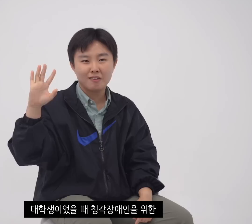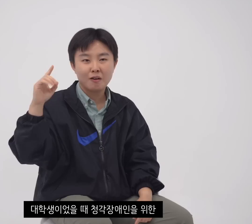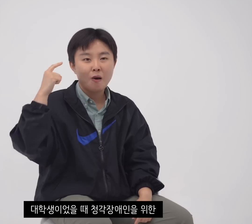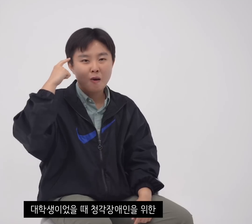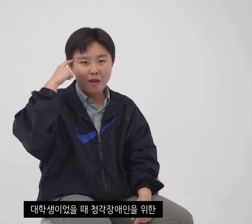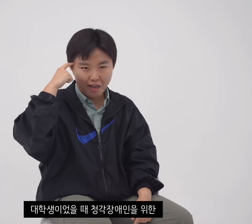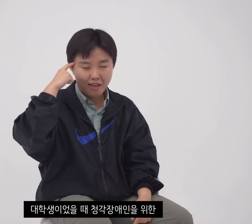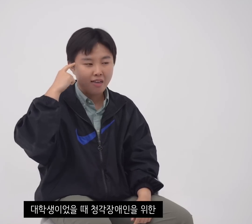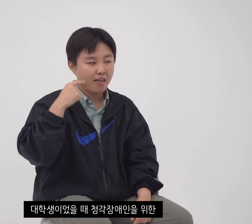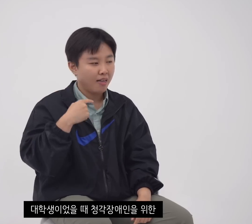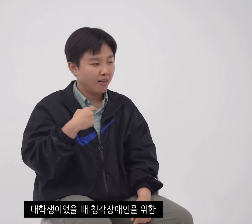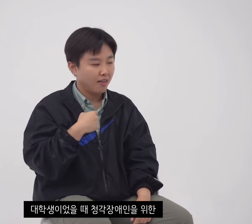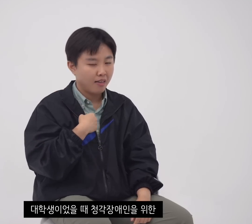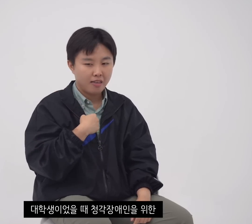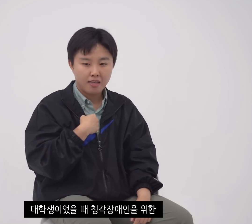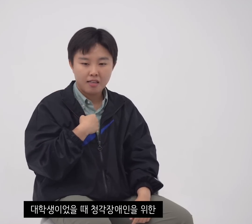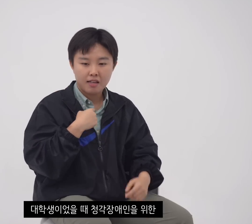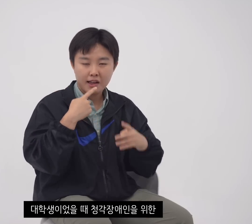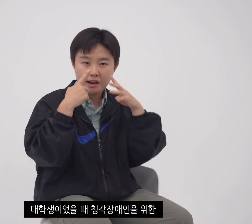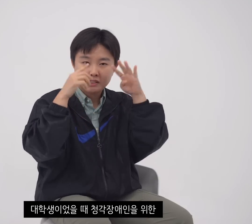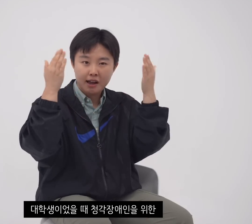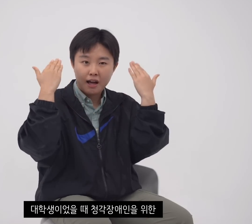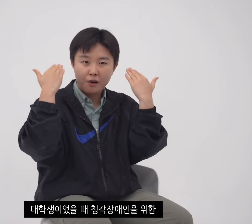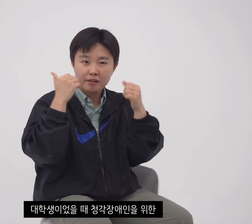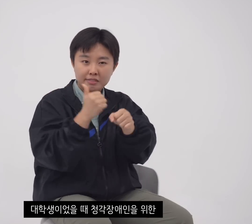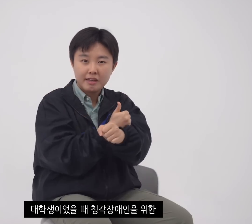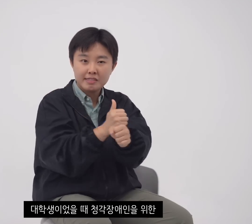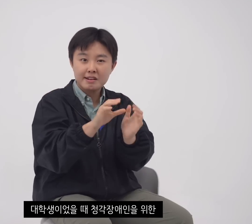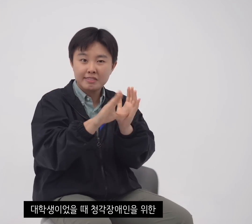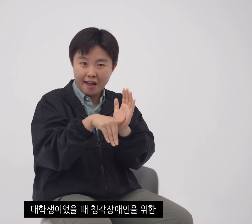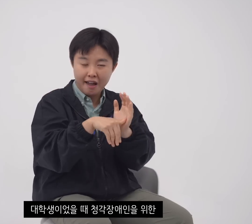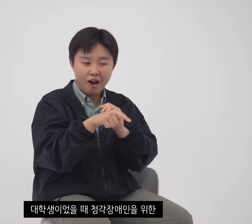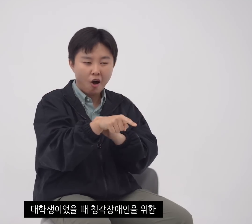When I was a college student,